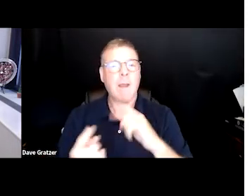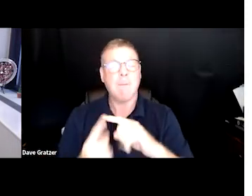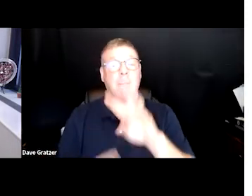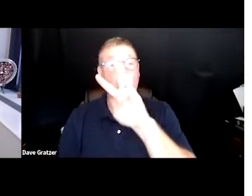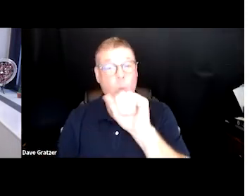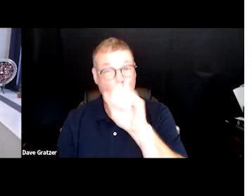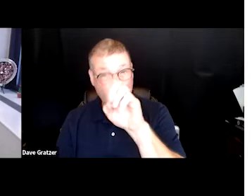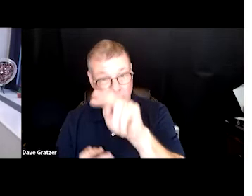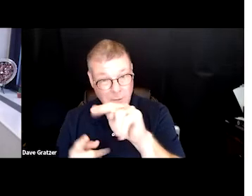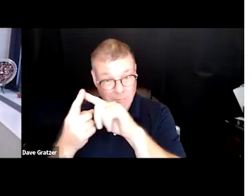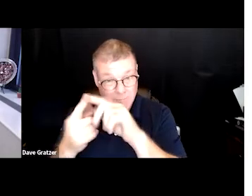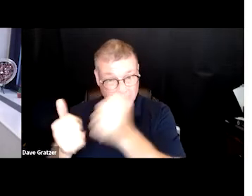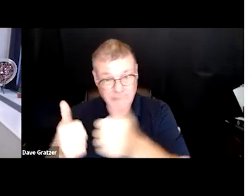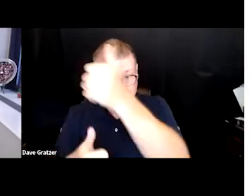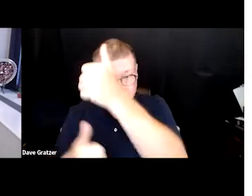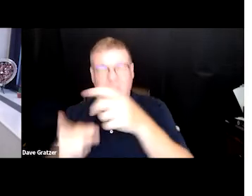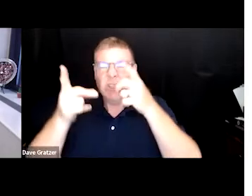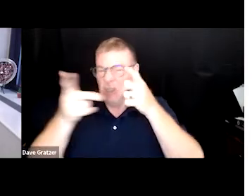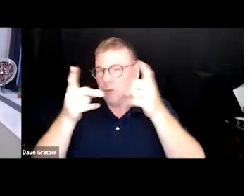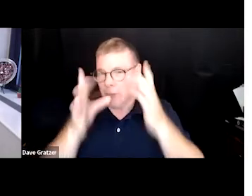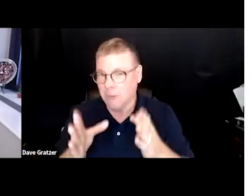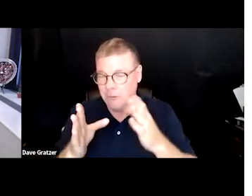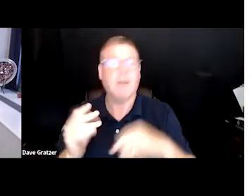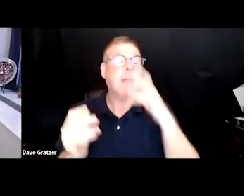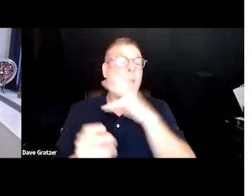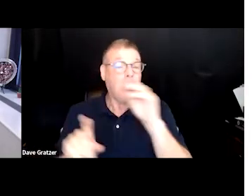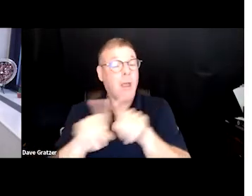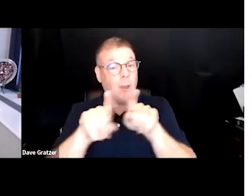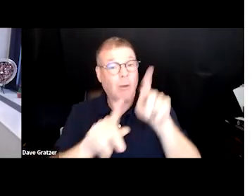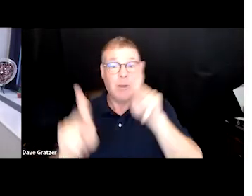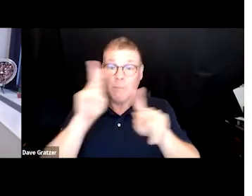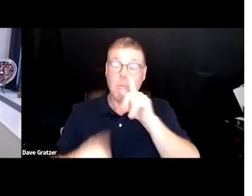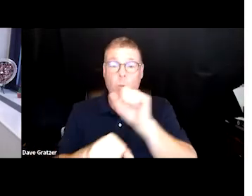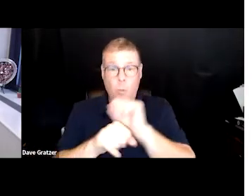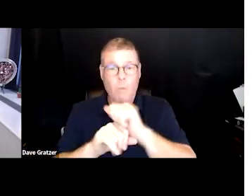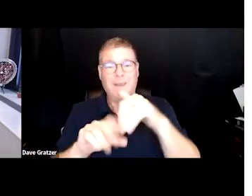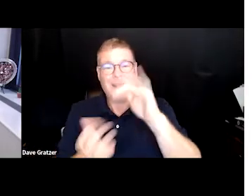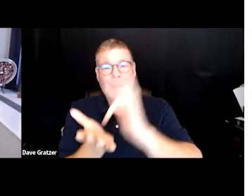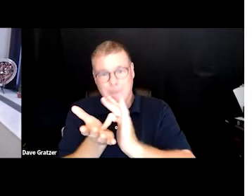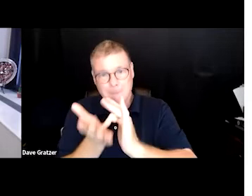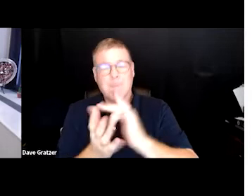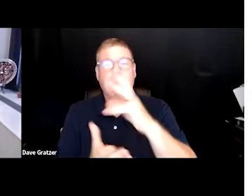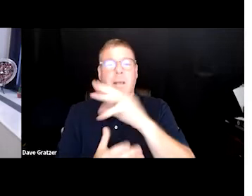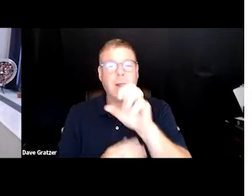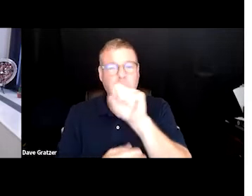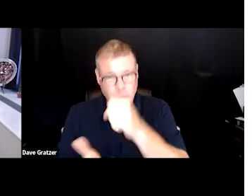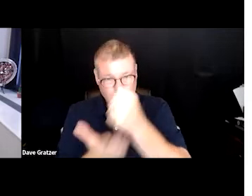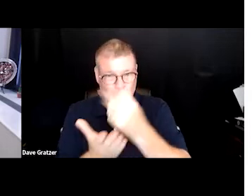or some other kind of director, as well as individuals who were working within the medical and social services leadership. So for example,